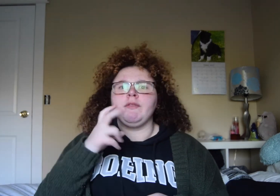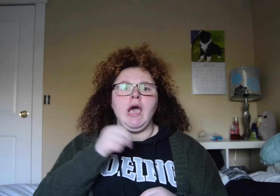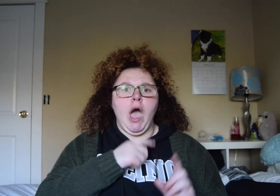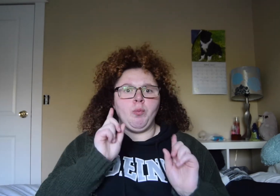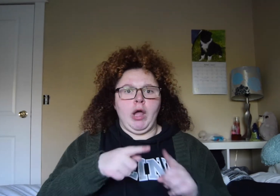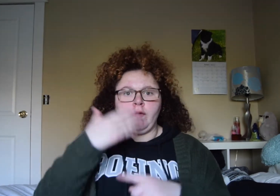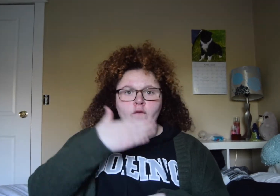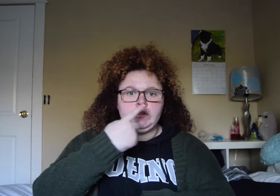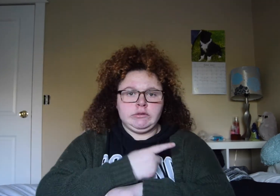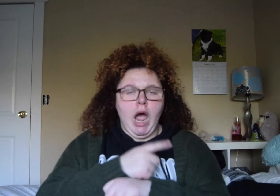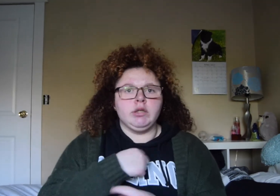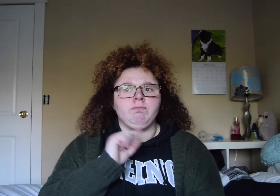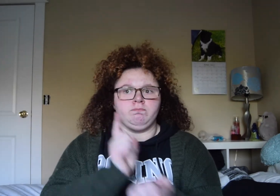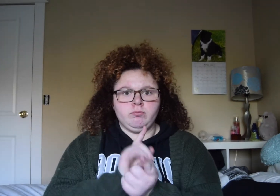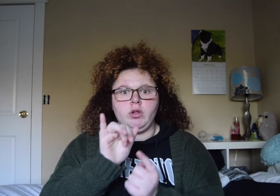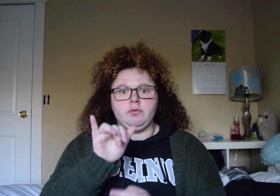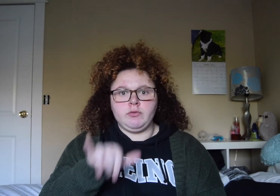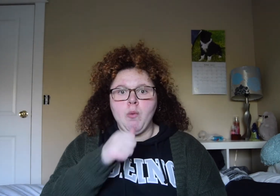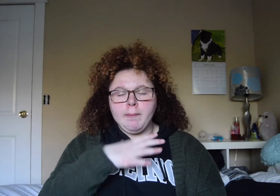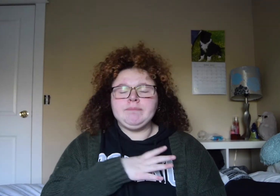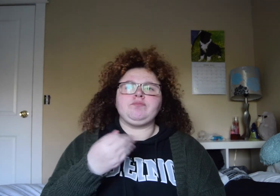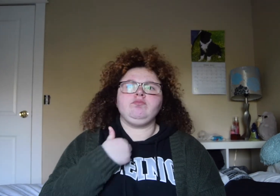Then I went up to the front desk and talked to the woman